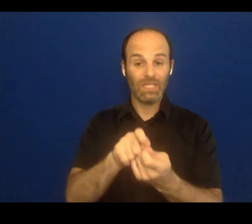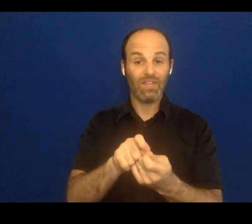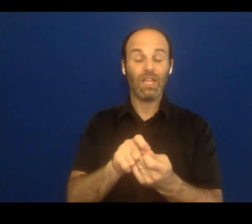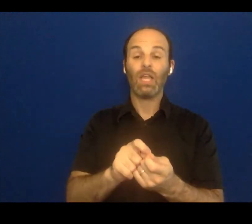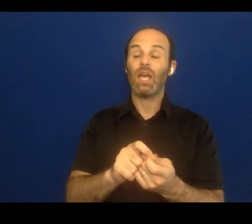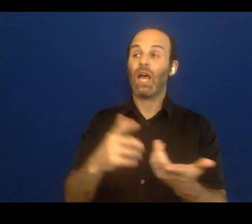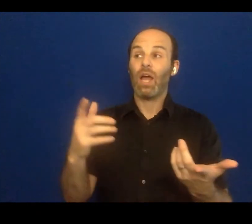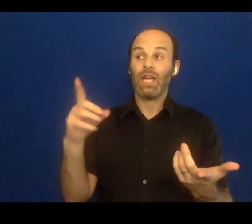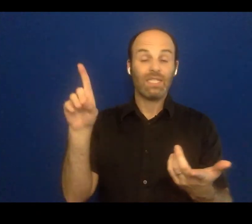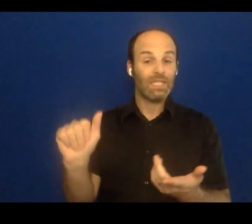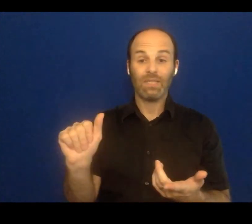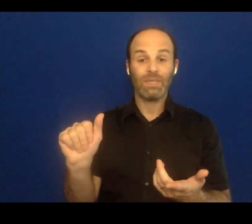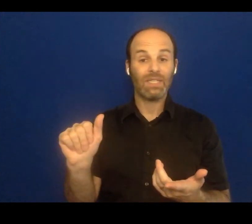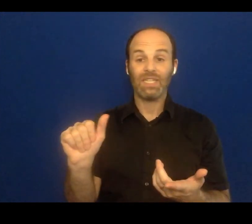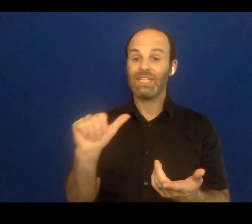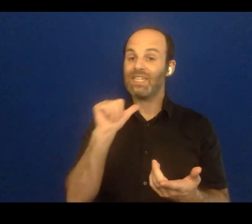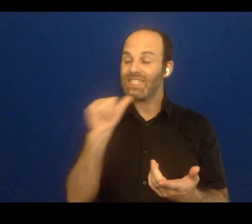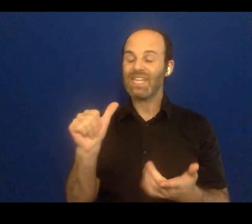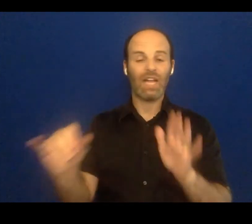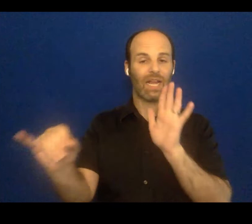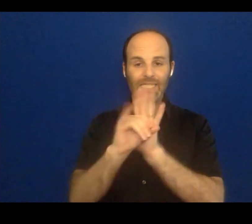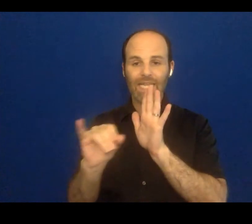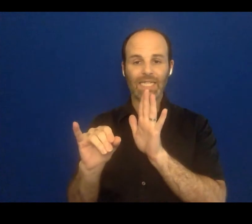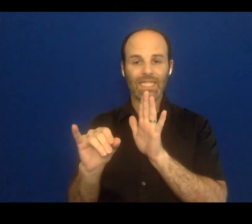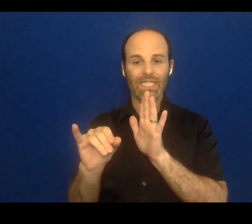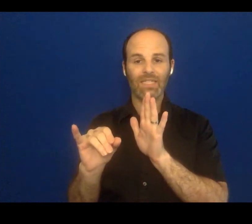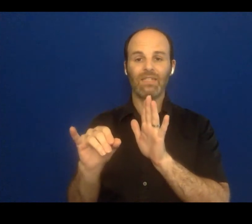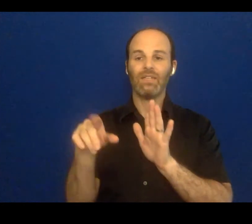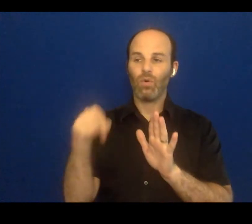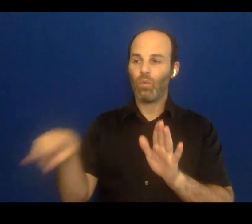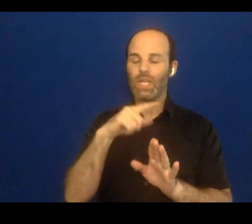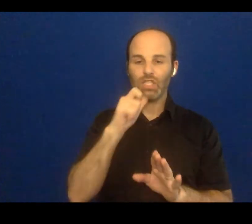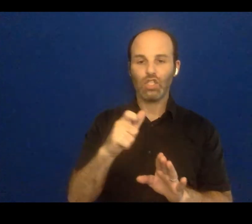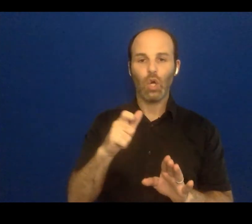NOT SEEN AS IDENTITY, WHERE WE DON'T LOOK AT DISABILITY FROM